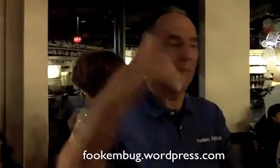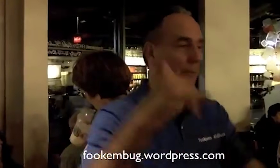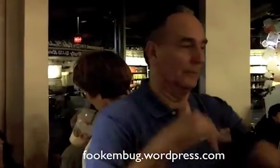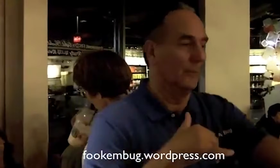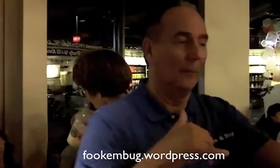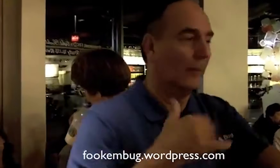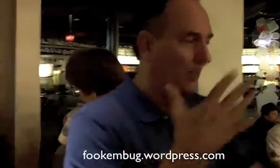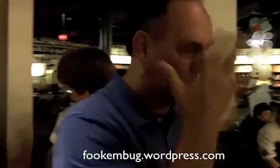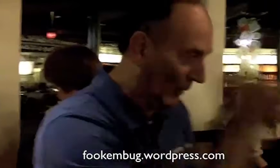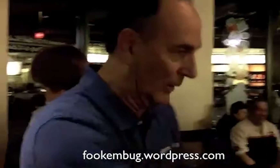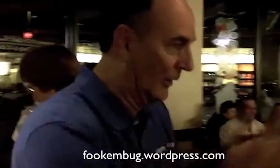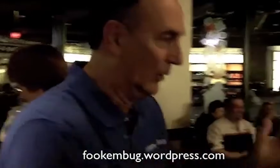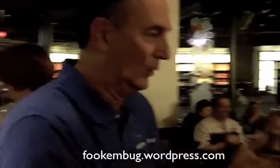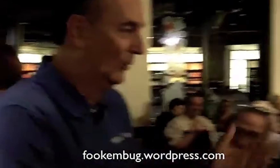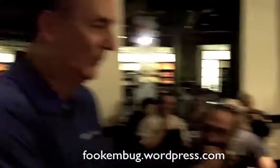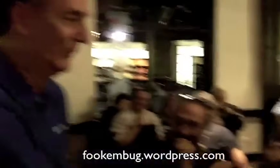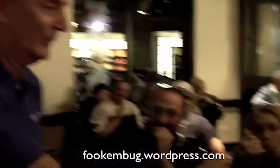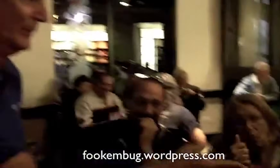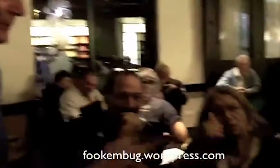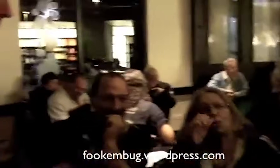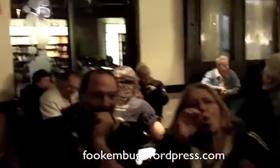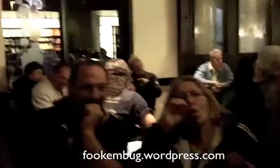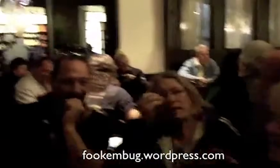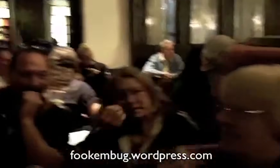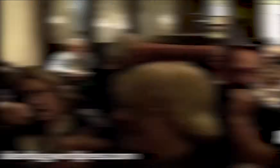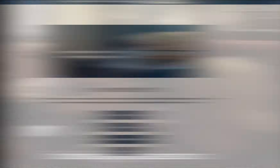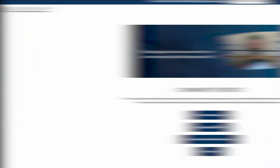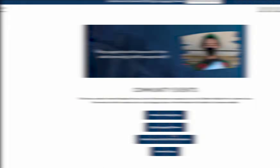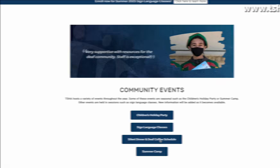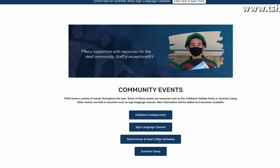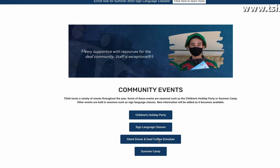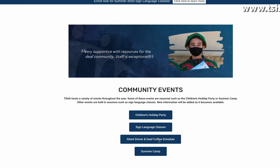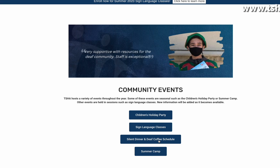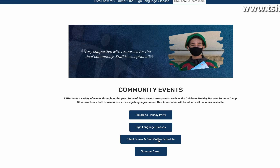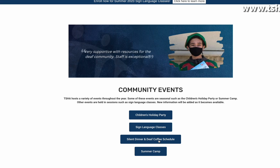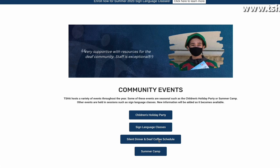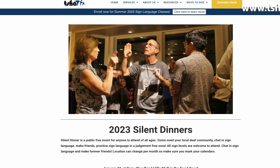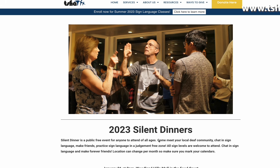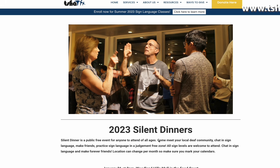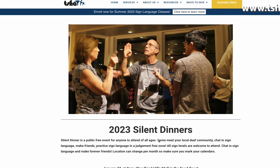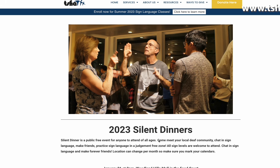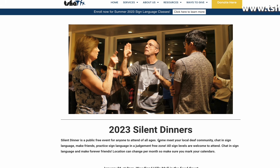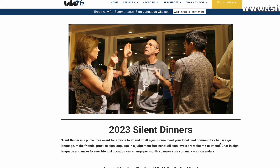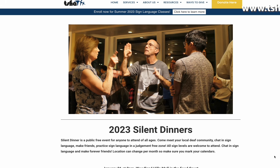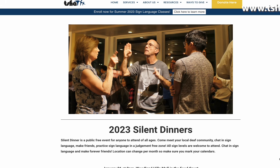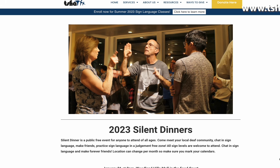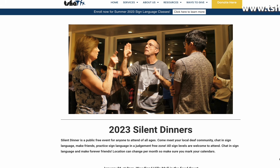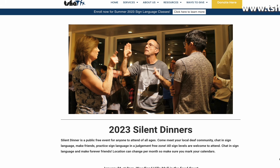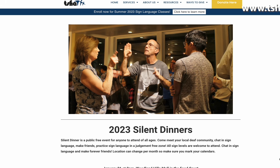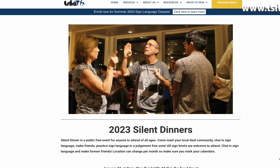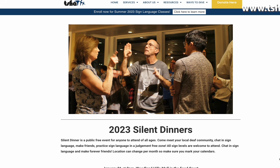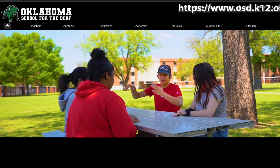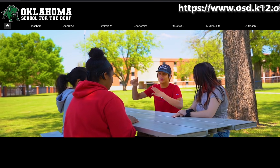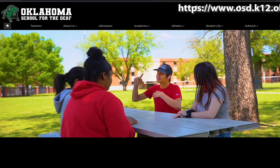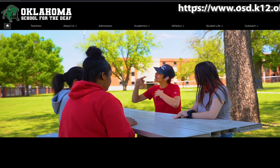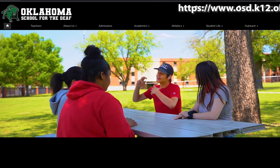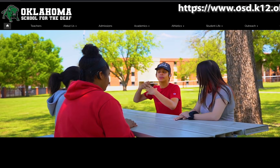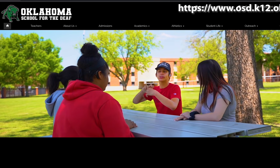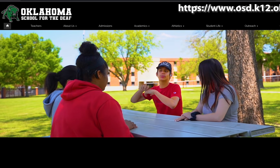You can find local deaf chats in your area by contacting your local interpreting agency, school for the Deaf,